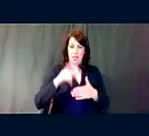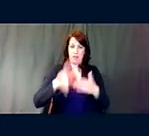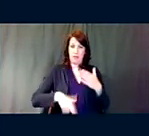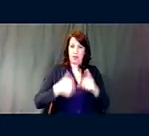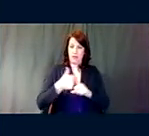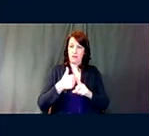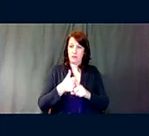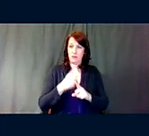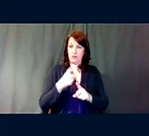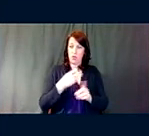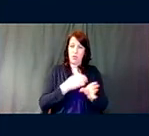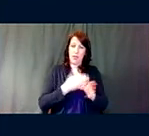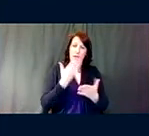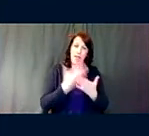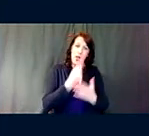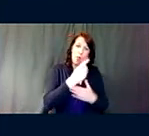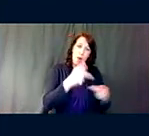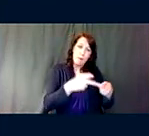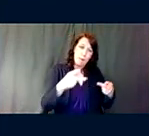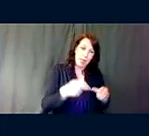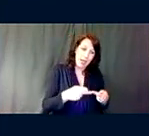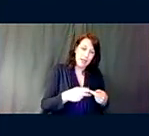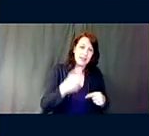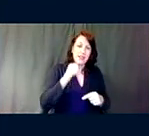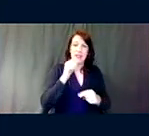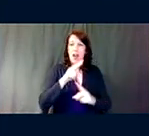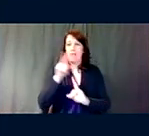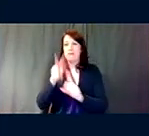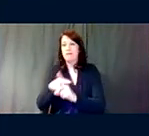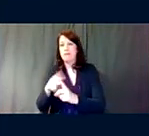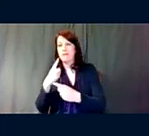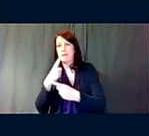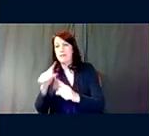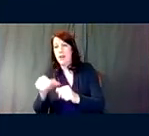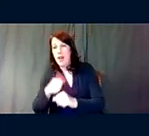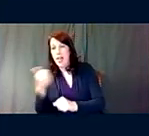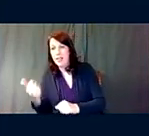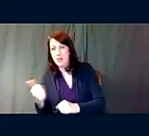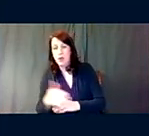EXTERNALLY VALID AND RESULTS ARE ONLY VALID IN ONE PLACE, MILD NOT REPLICATE ELSEWHERE.